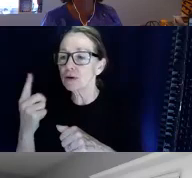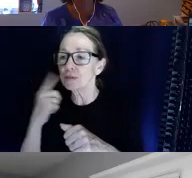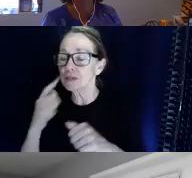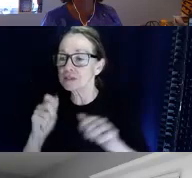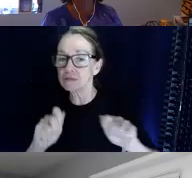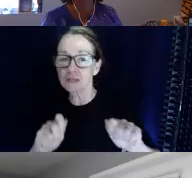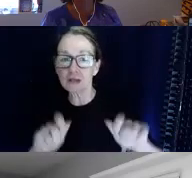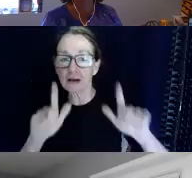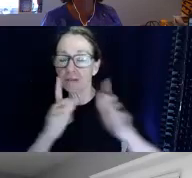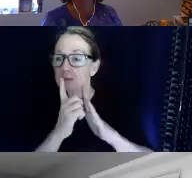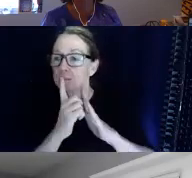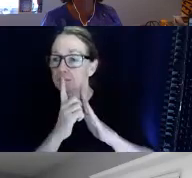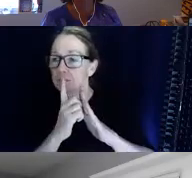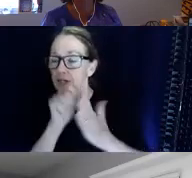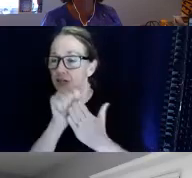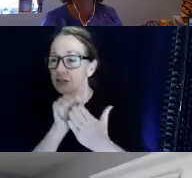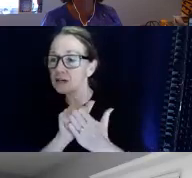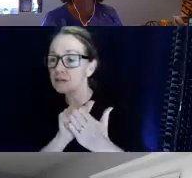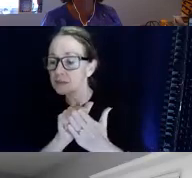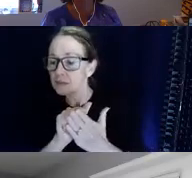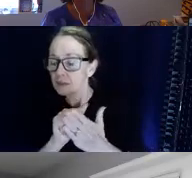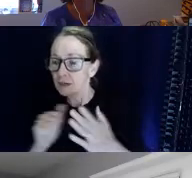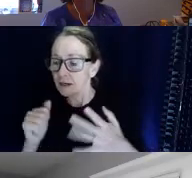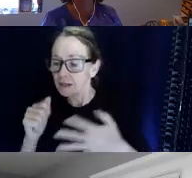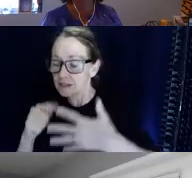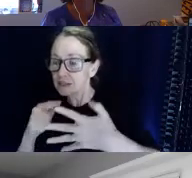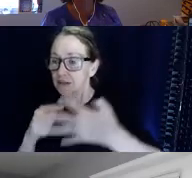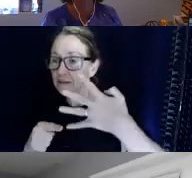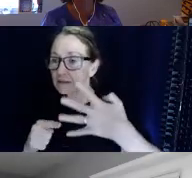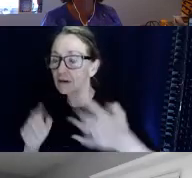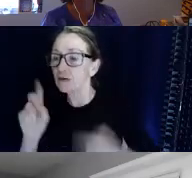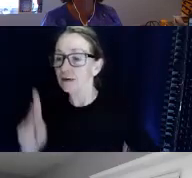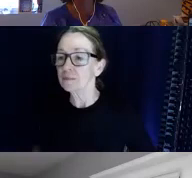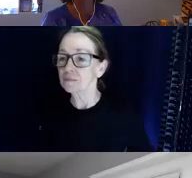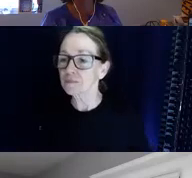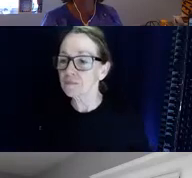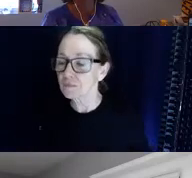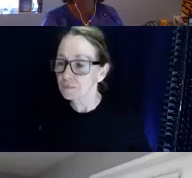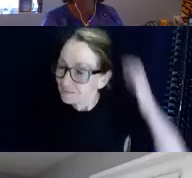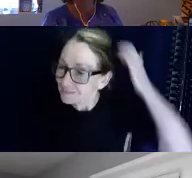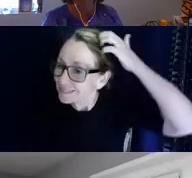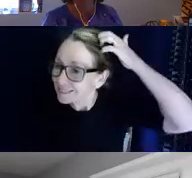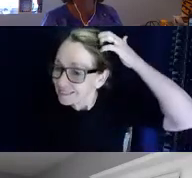AND DO YOU WANT TO TAKE TURNS AND INTRODUCE OURSELVES AND SEE WHO IS HERE TODAY? HEALTHCARE COMMITTEE. AND DO YOU WANT TO TAKE TURNS AND INTRODUCE OURSELVES AND SEE WHO IS HERE TODAY?